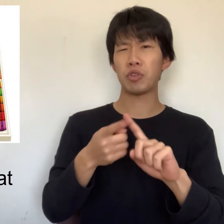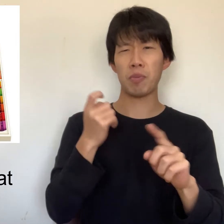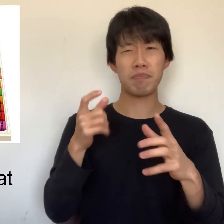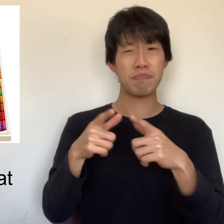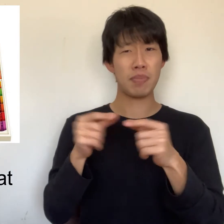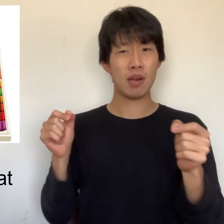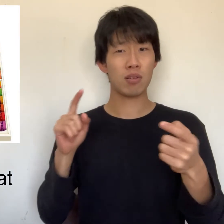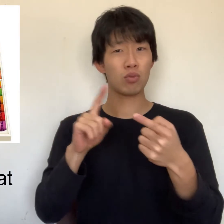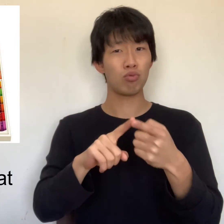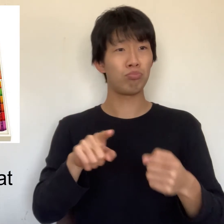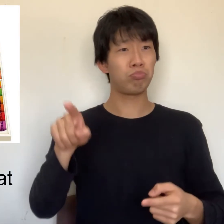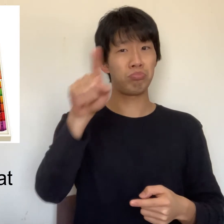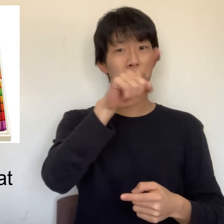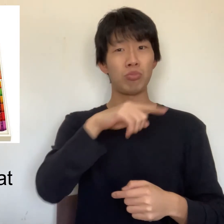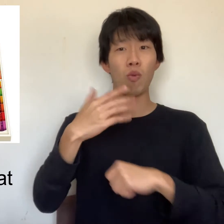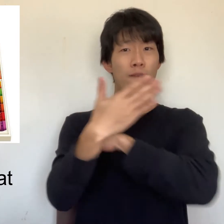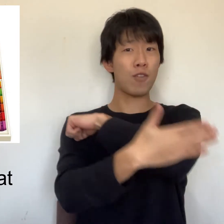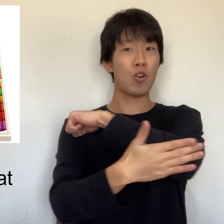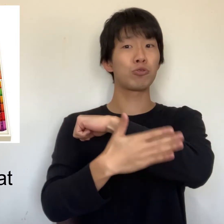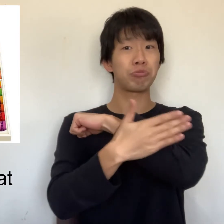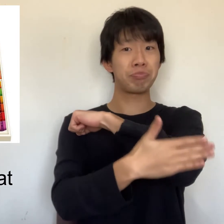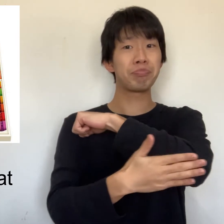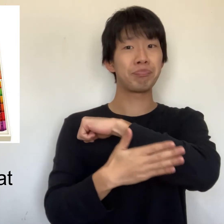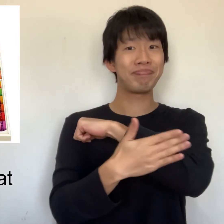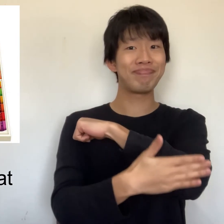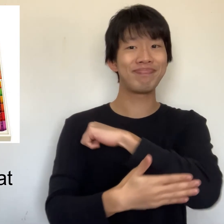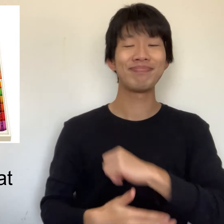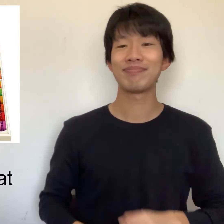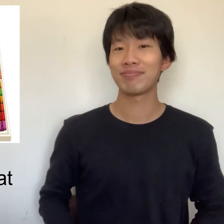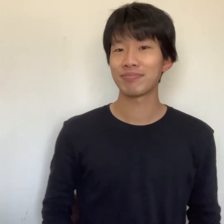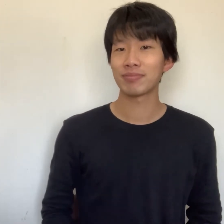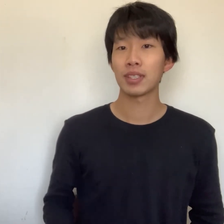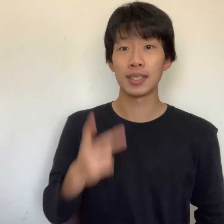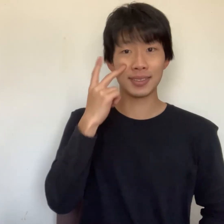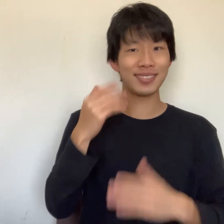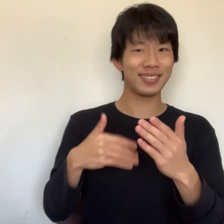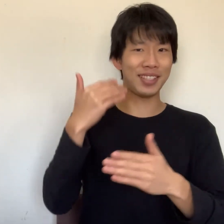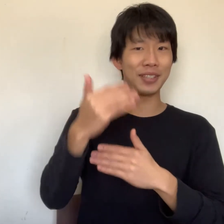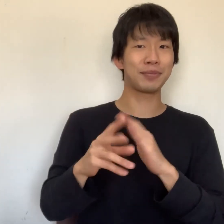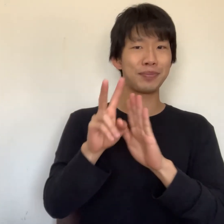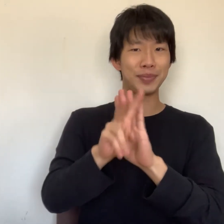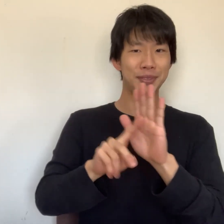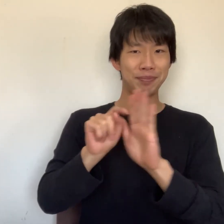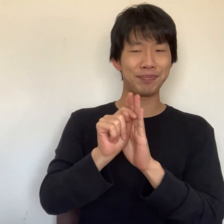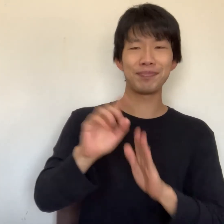It could be sent from Japan to another country! See next video!